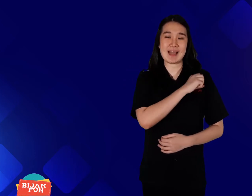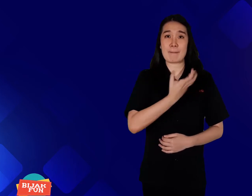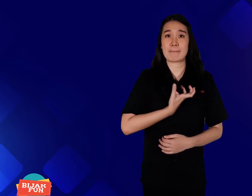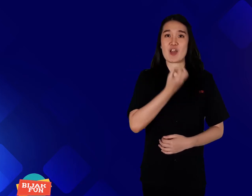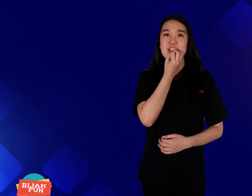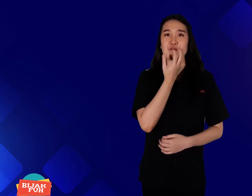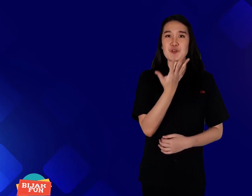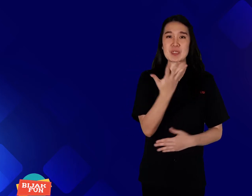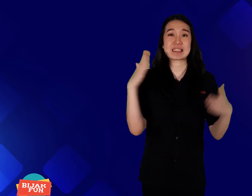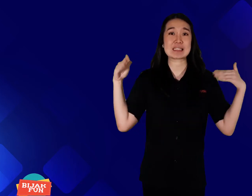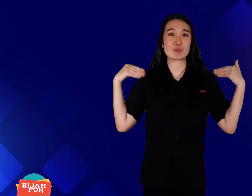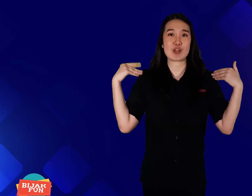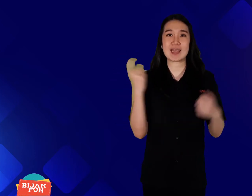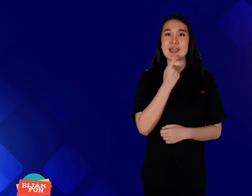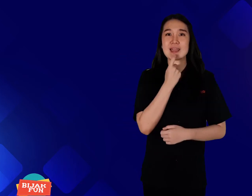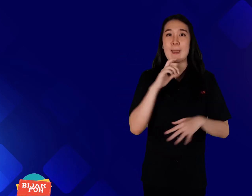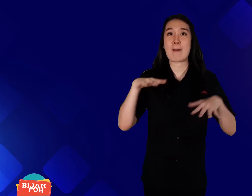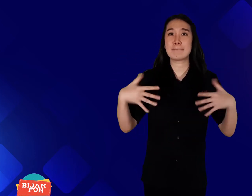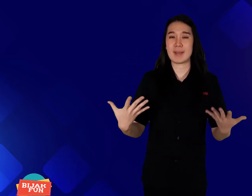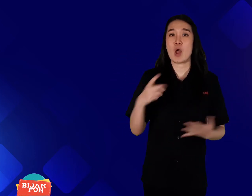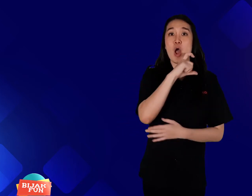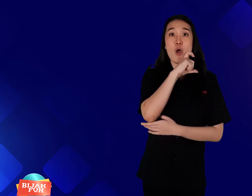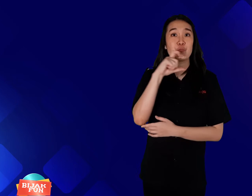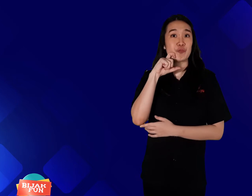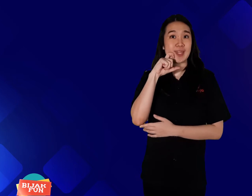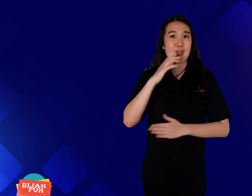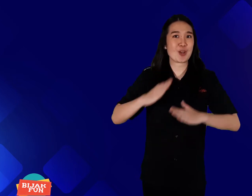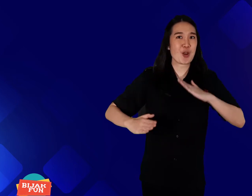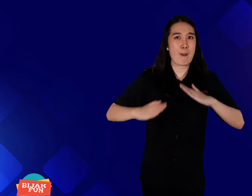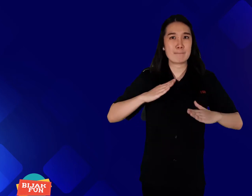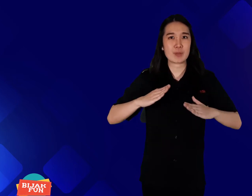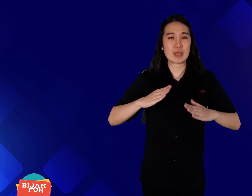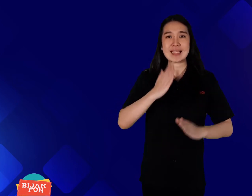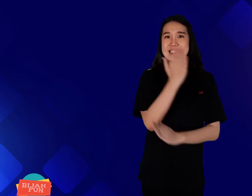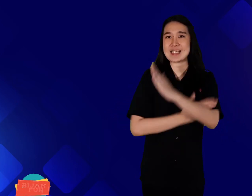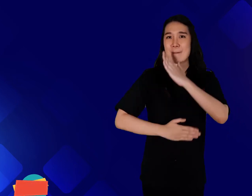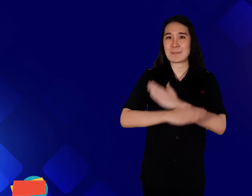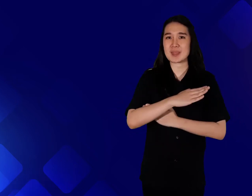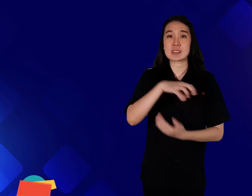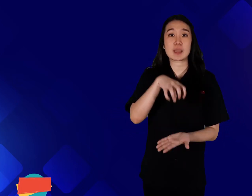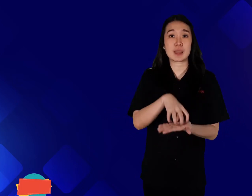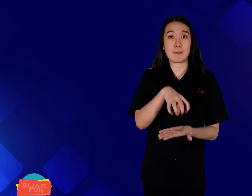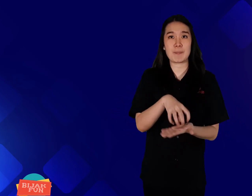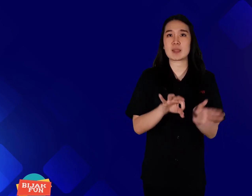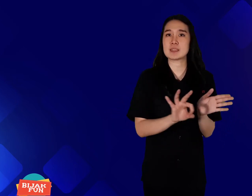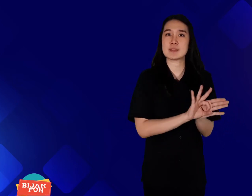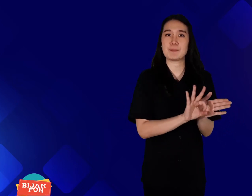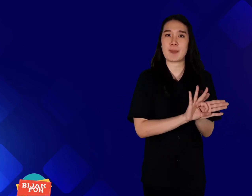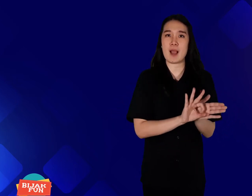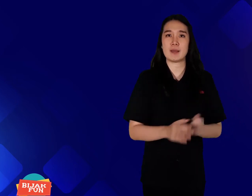I want to inform entertainment about the Disability Robot Cafe in Japan.